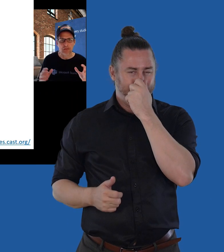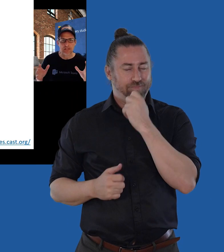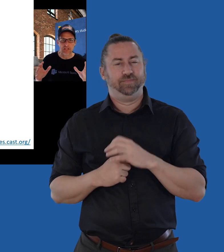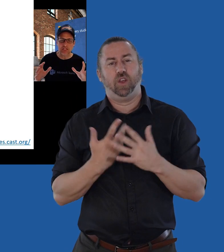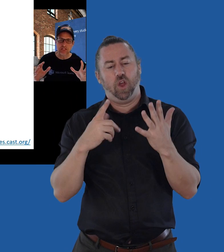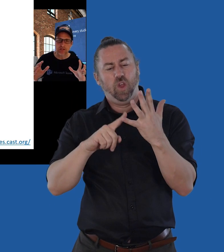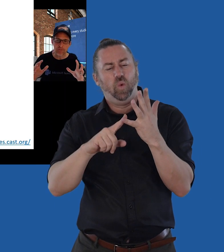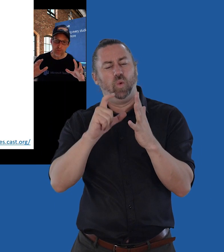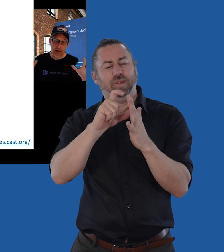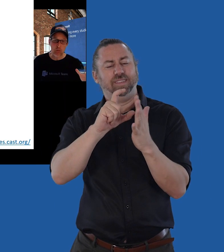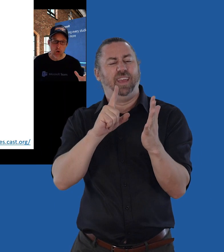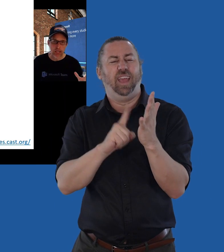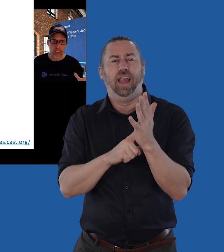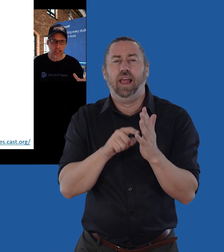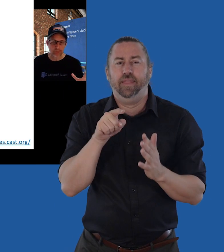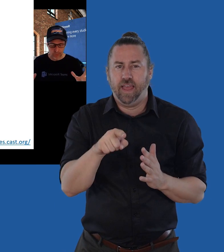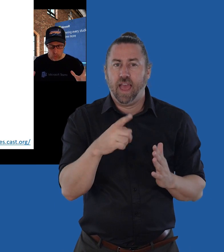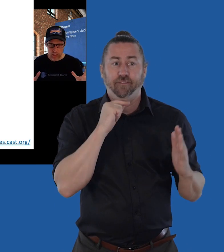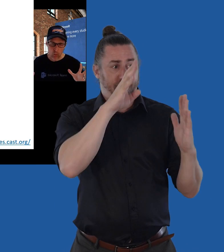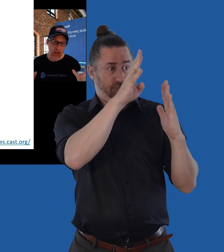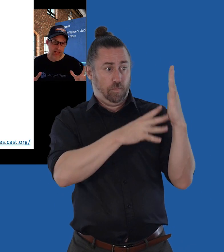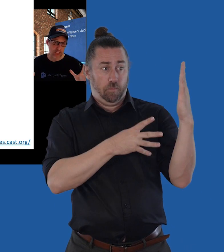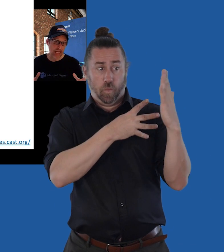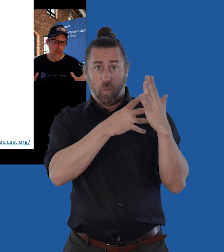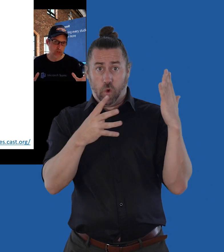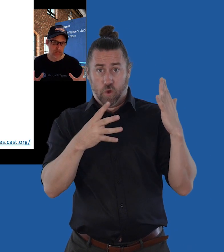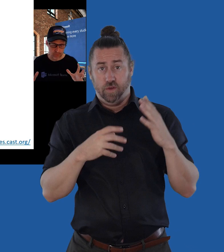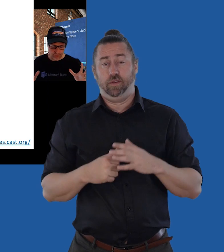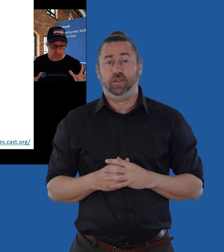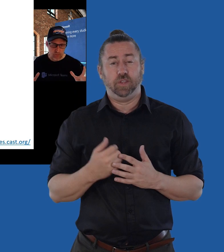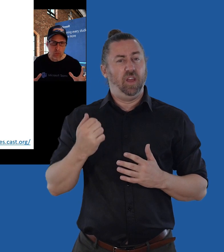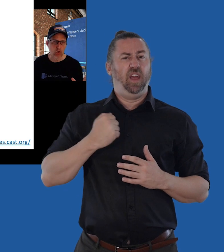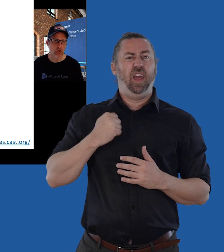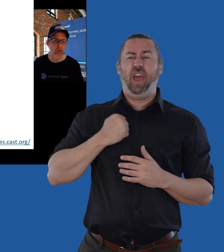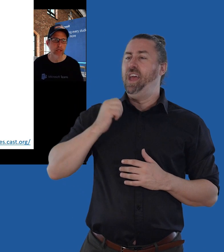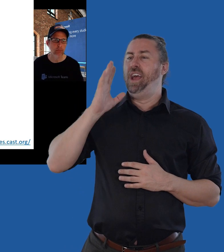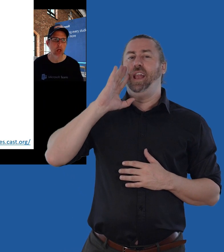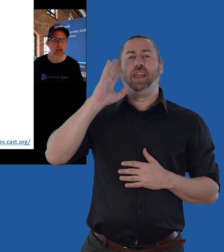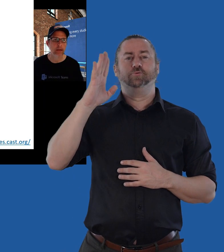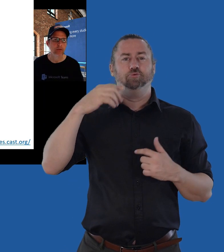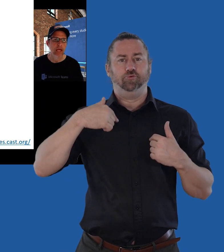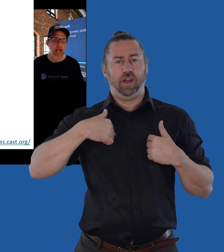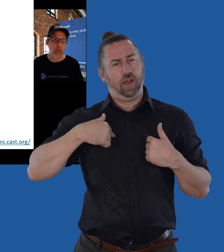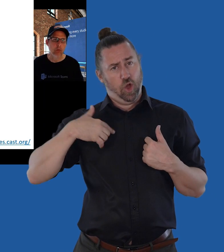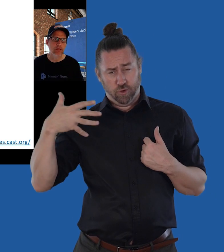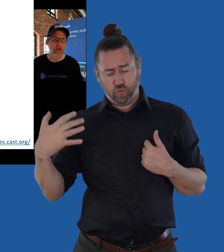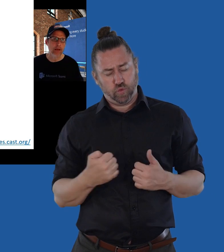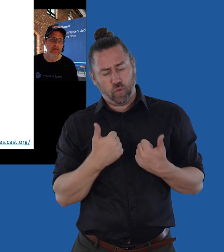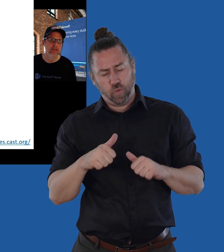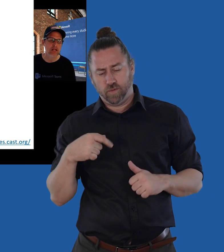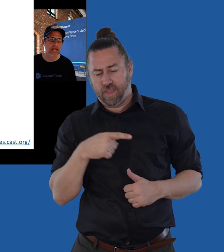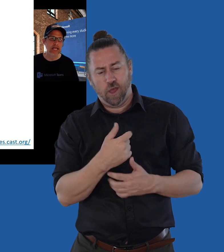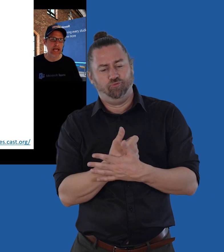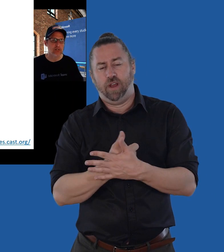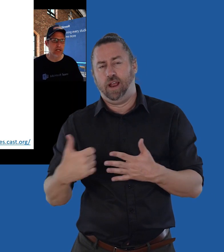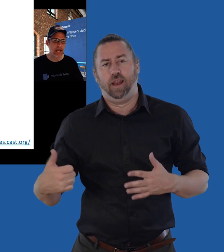there's this framework here that we as lecturers should be applying. And when we think about things like engagement,